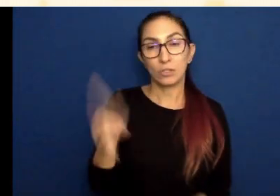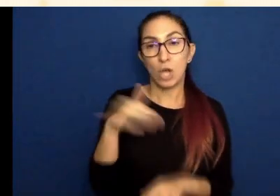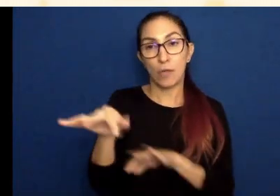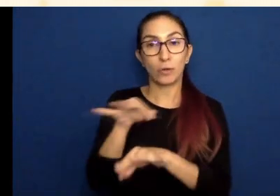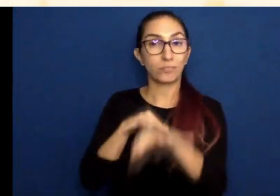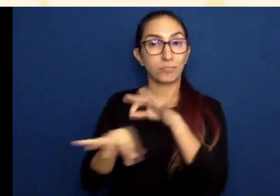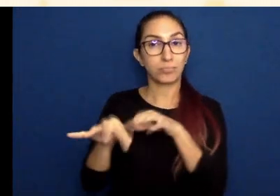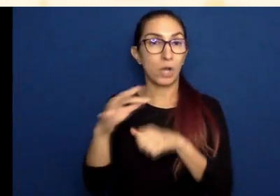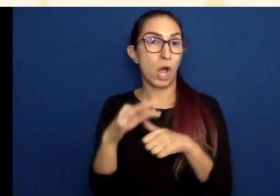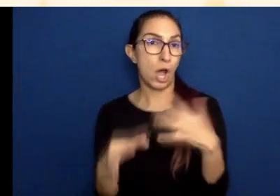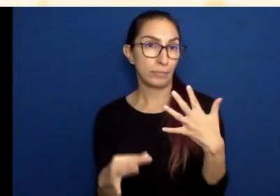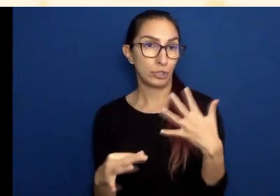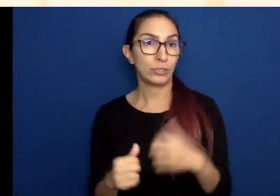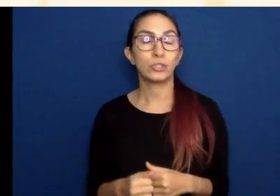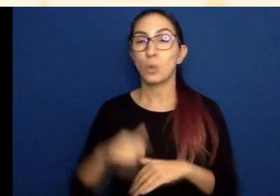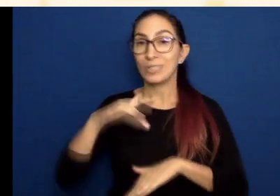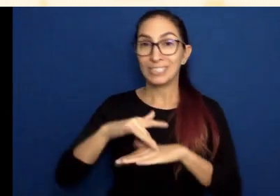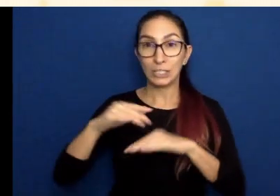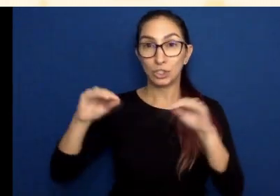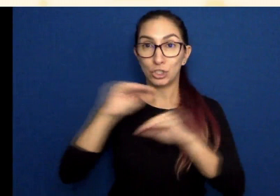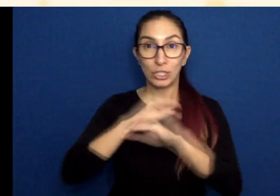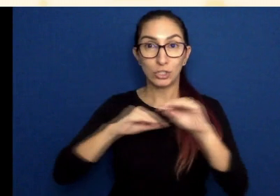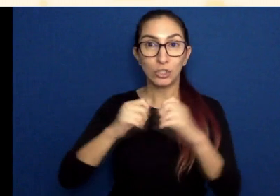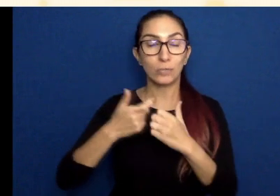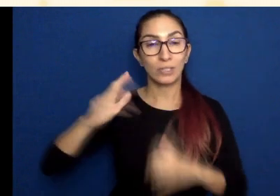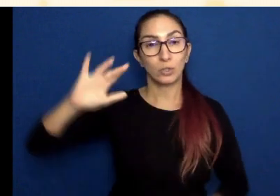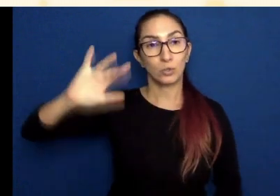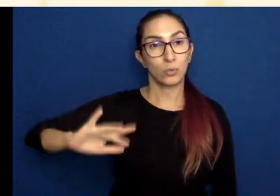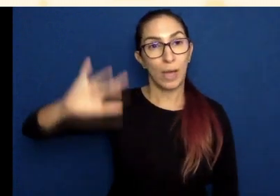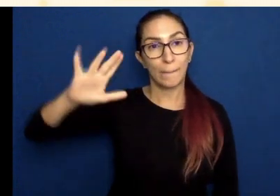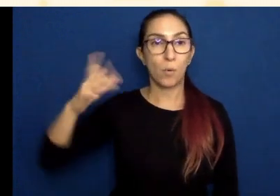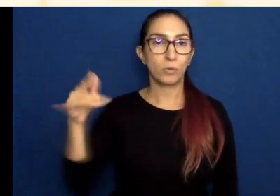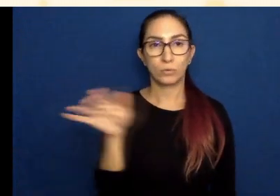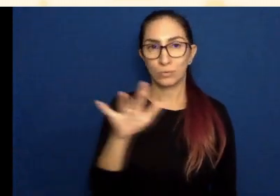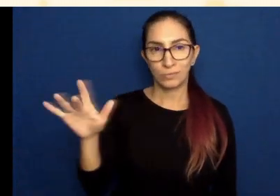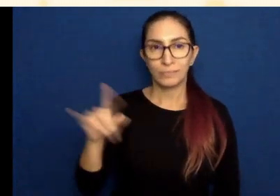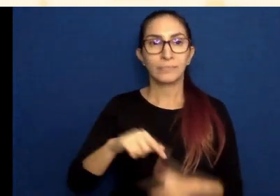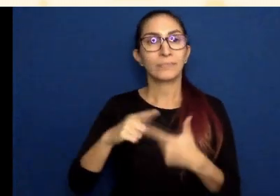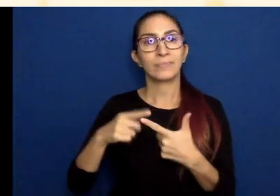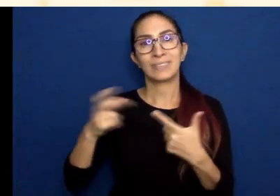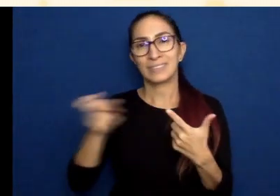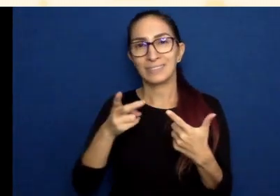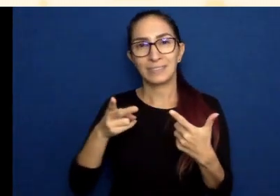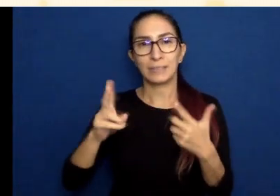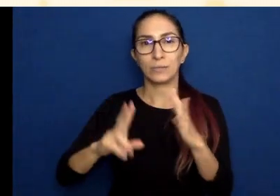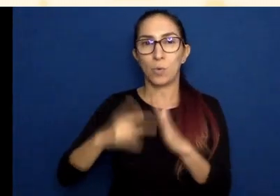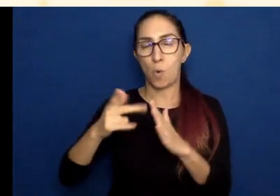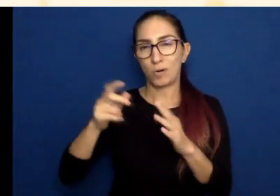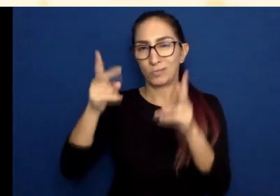So these touch gestures are swiping up and down or left and right, or dragging up and down or left and right, double tapping